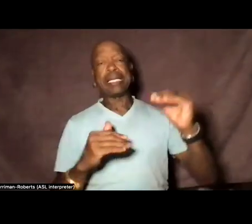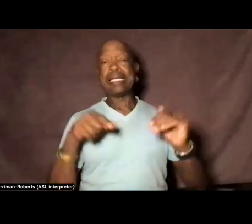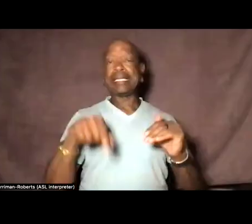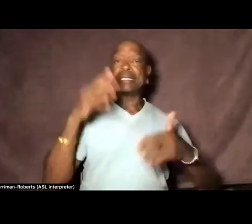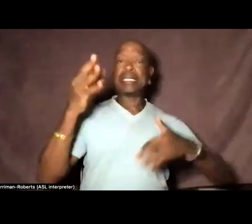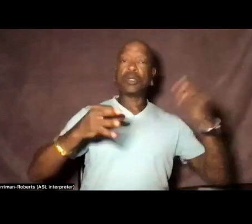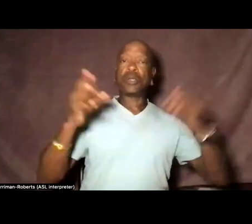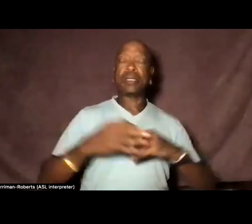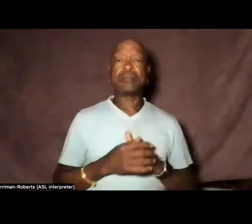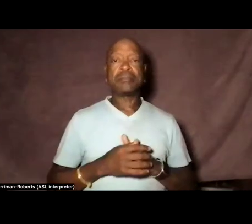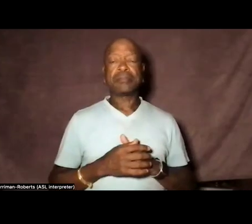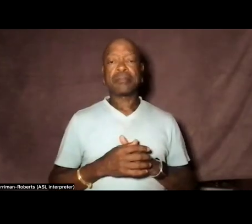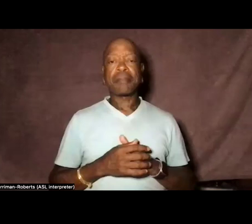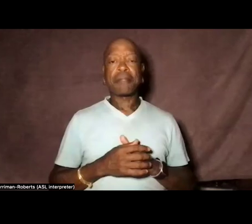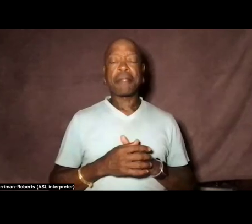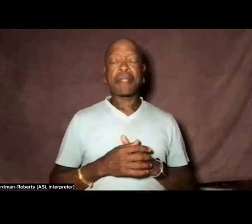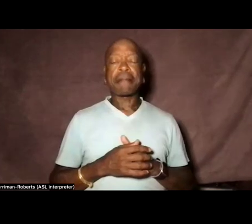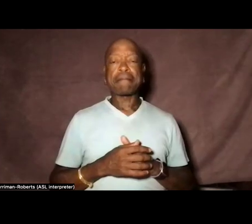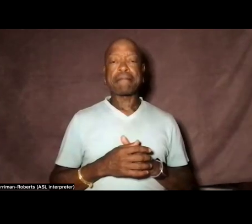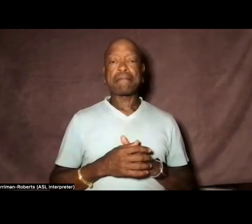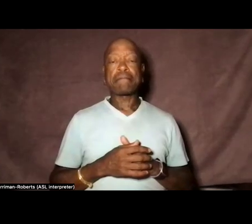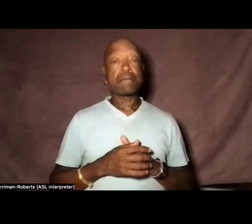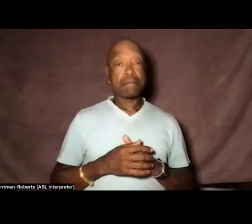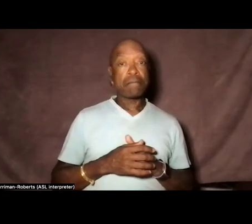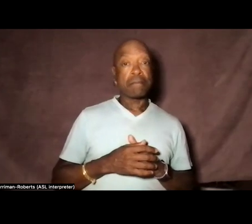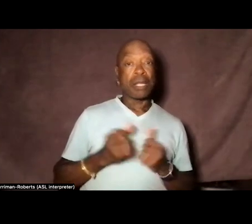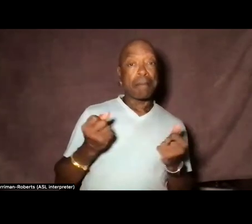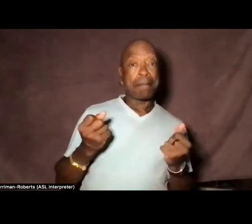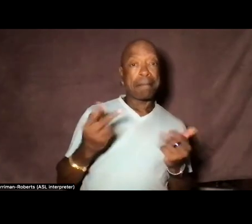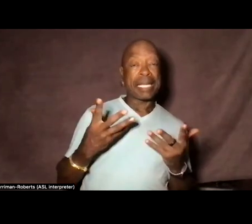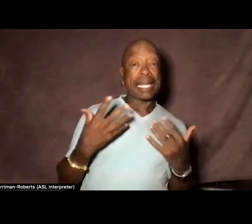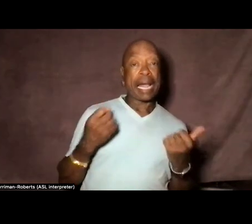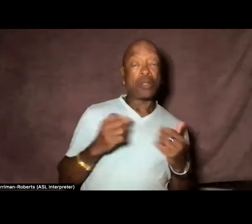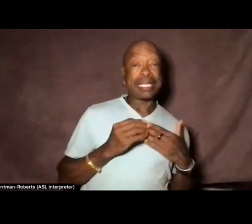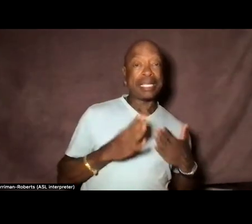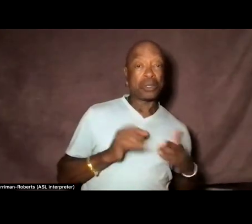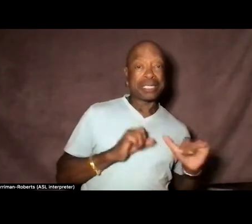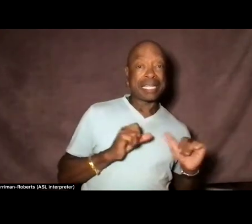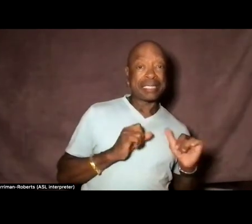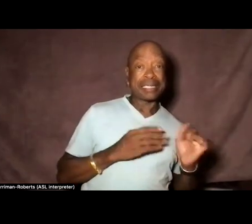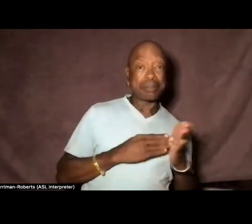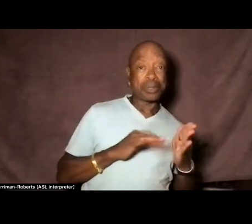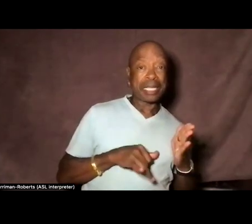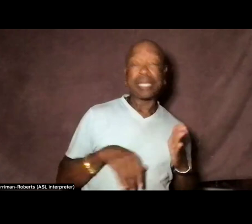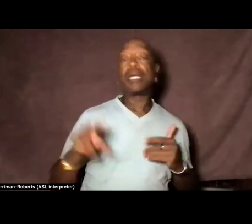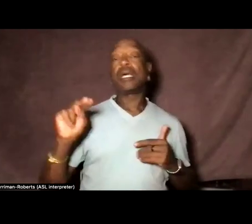many prominent Health leaders and scientists opposing it the Nassau band was signed into law